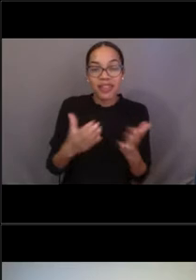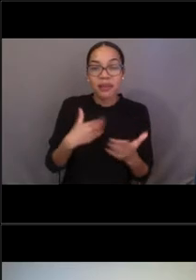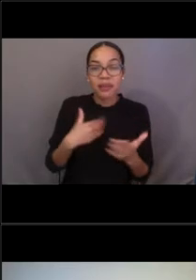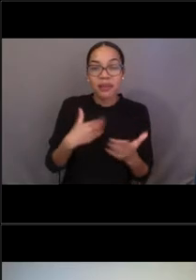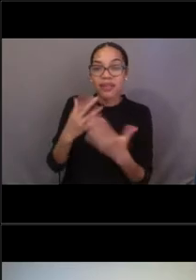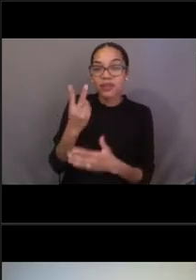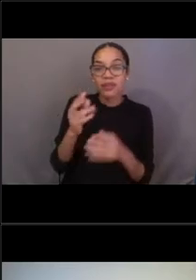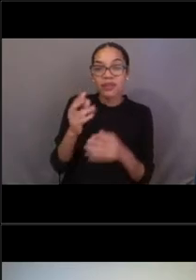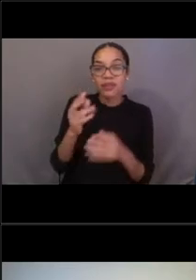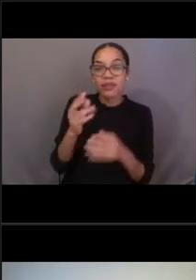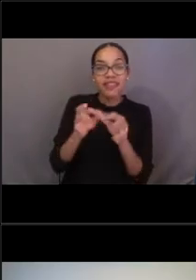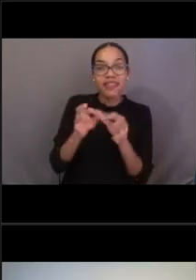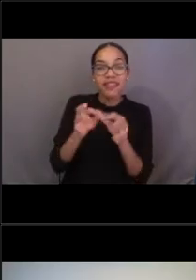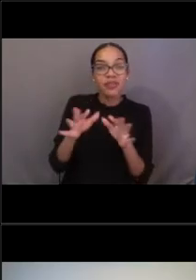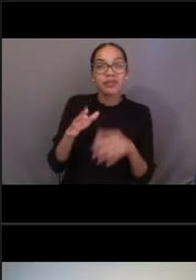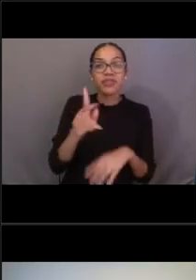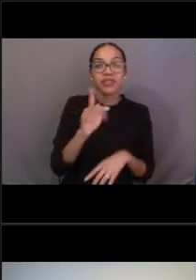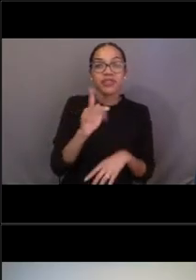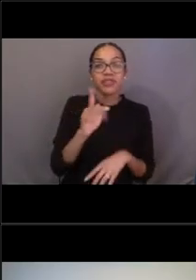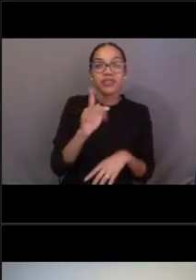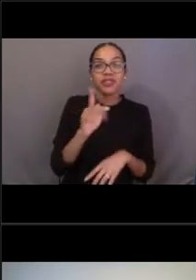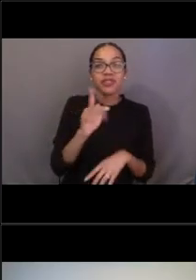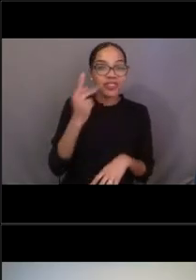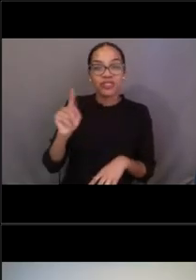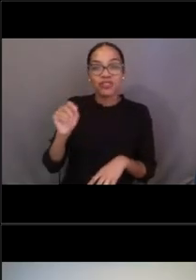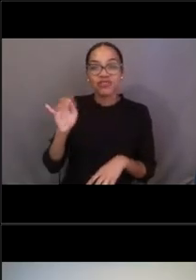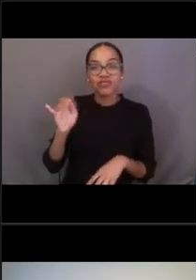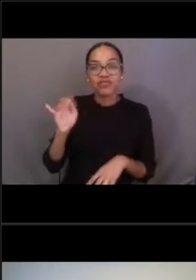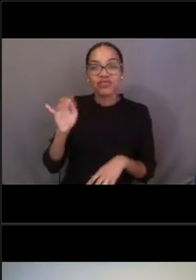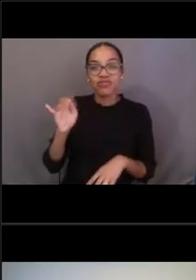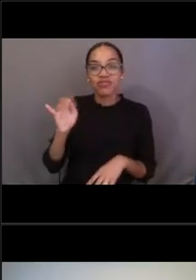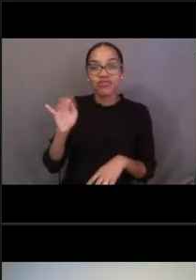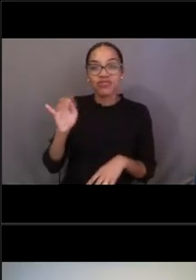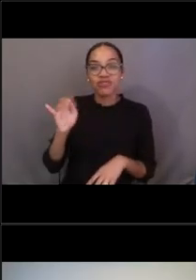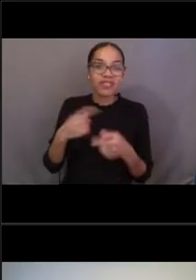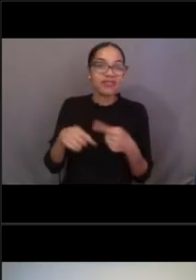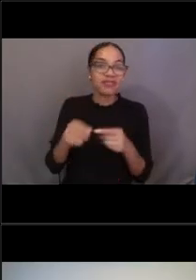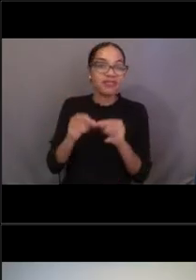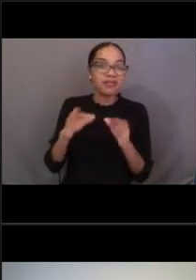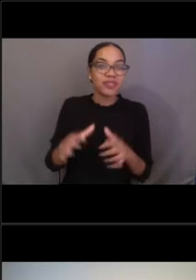who are our wonderful American Sign Language interpreters. So thank you for providing that service.